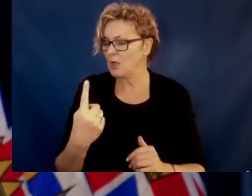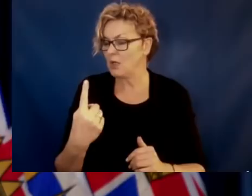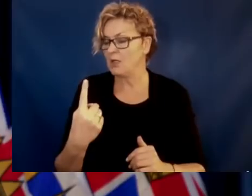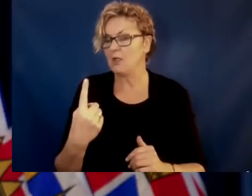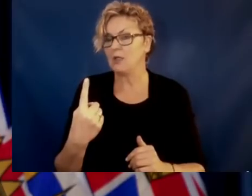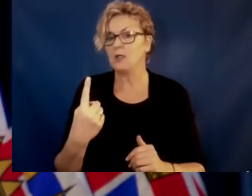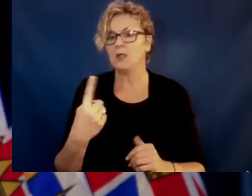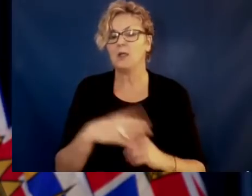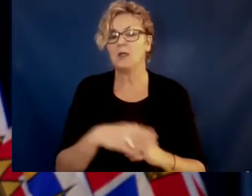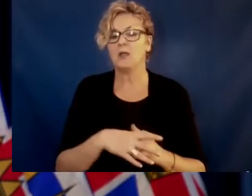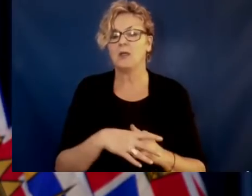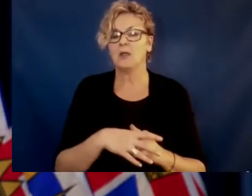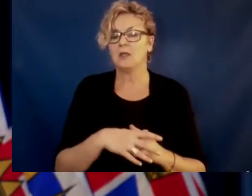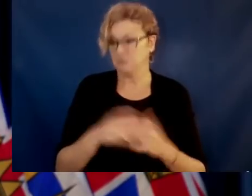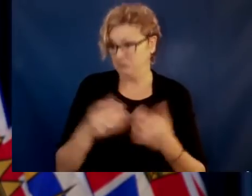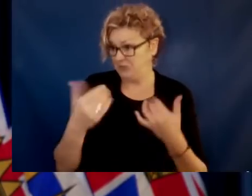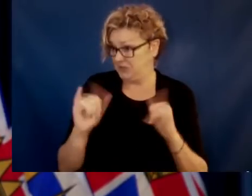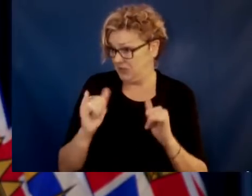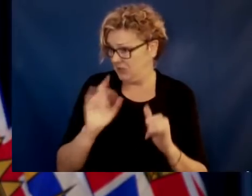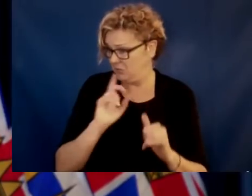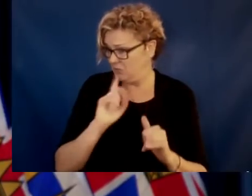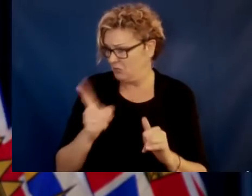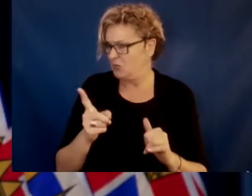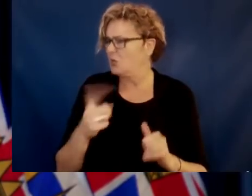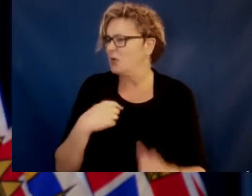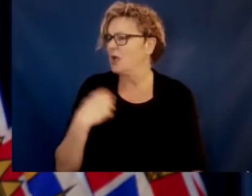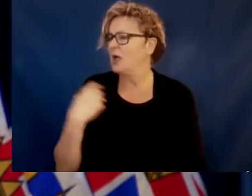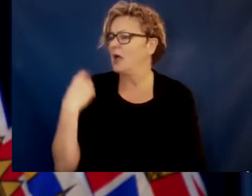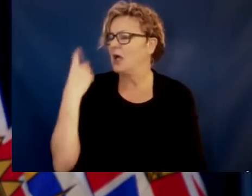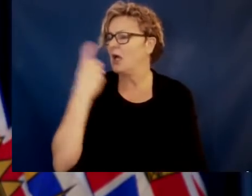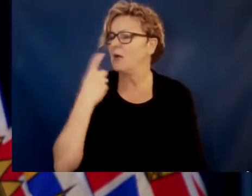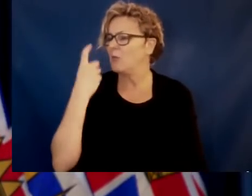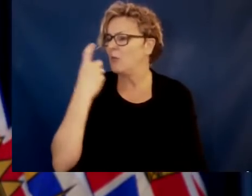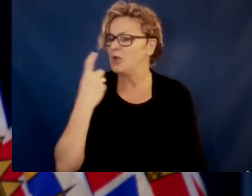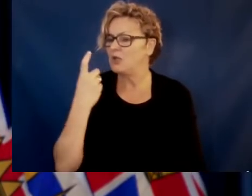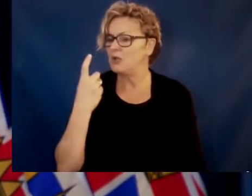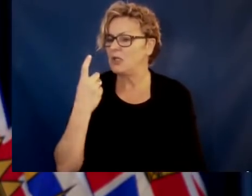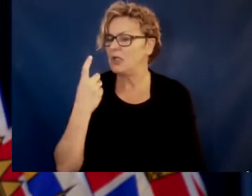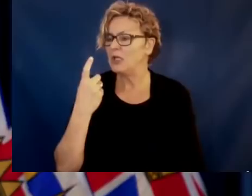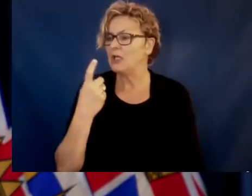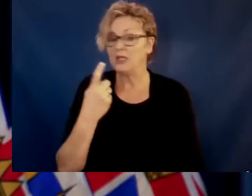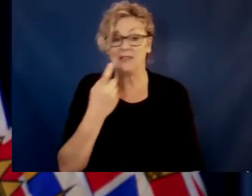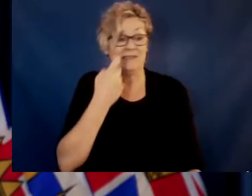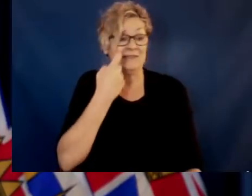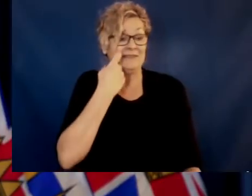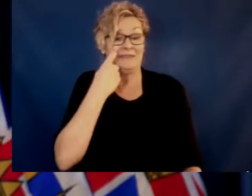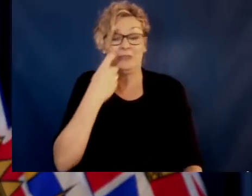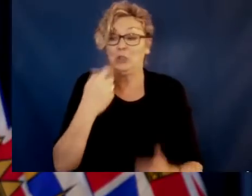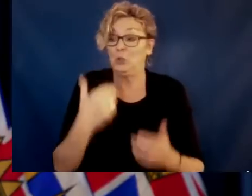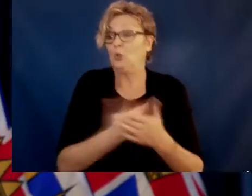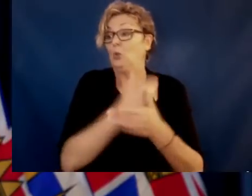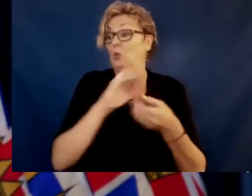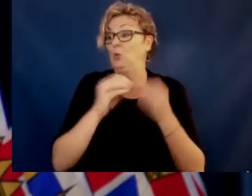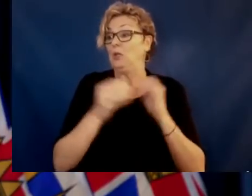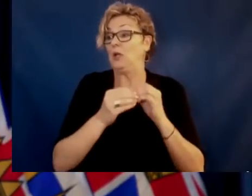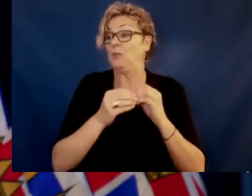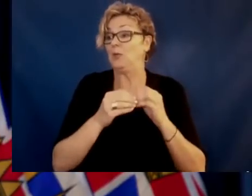more of the cases connected to those rarer super-spreader, whatever the correct name would be for